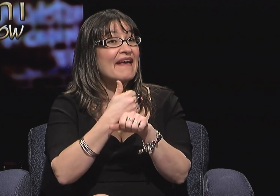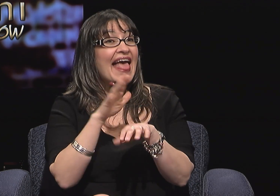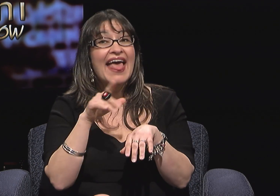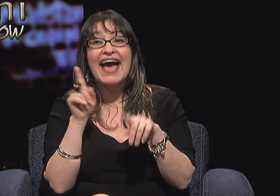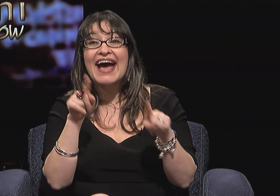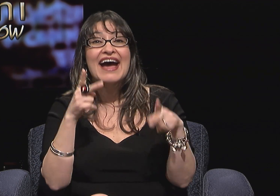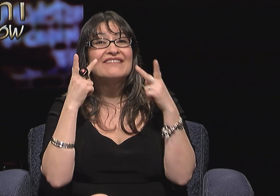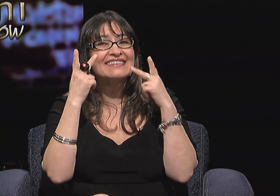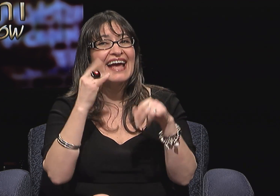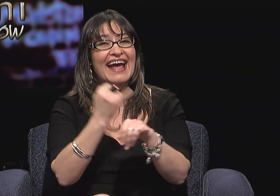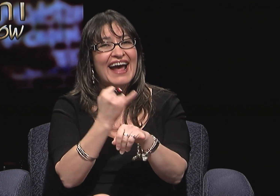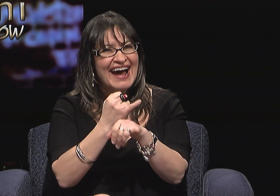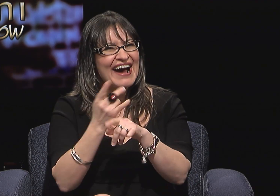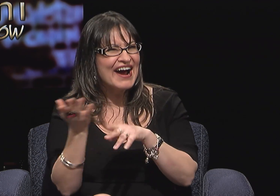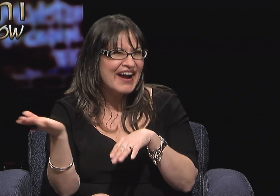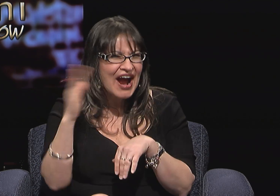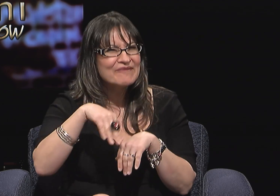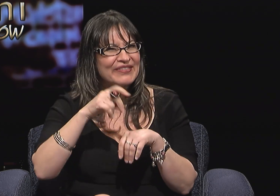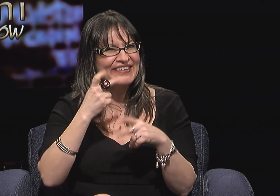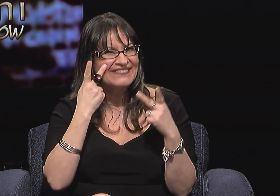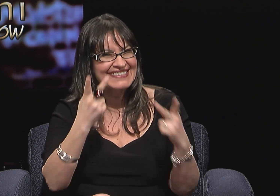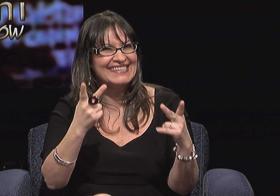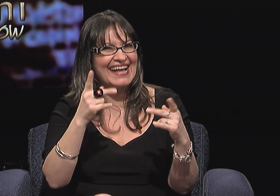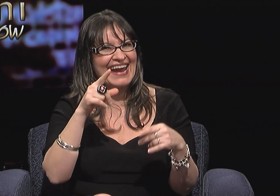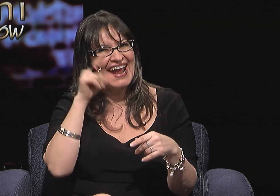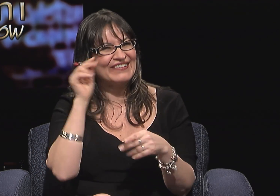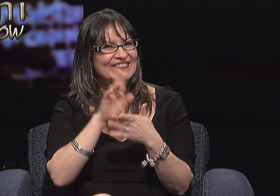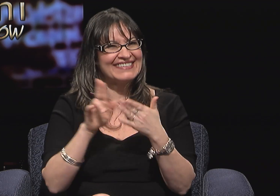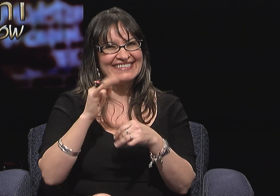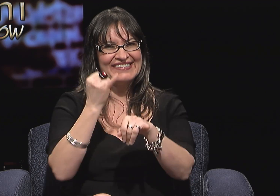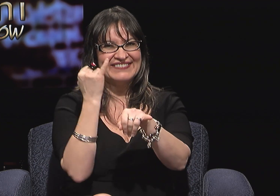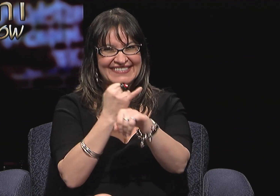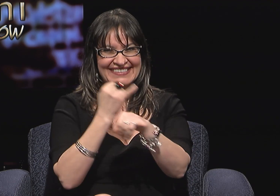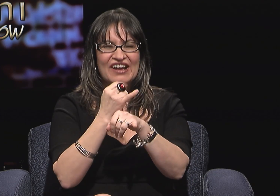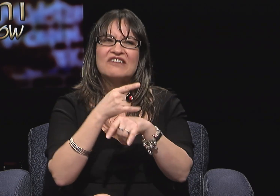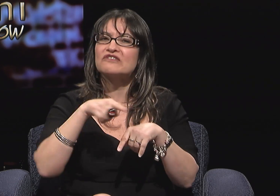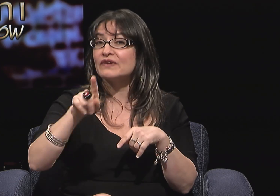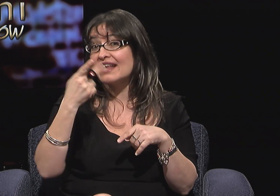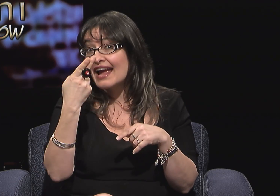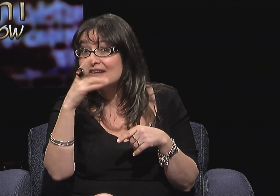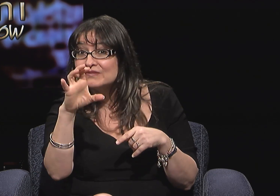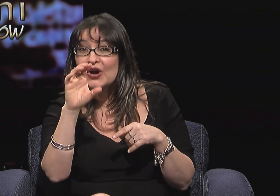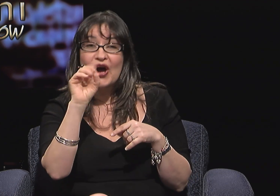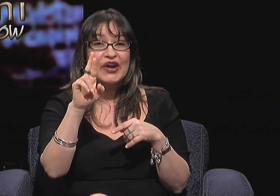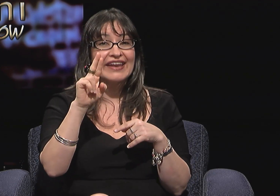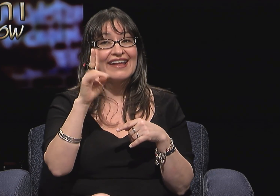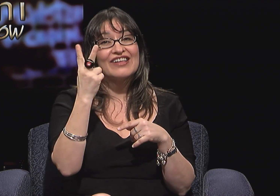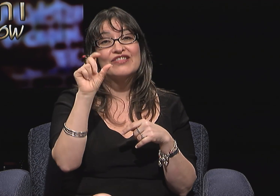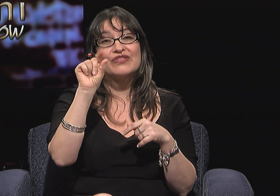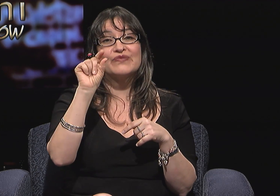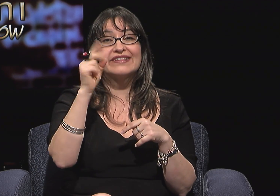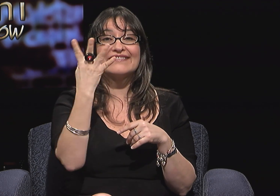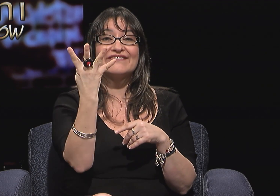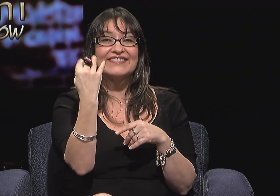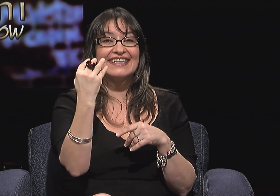and haven't visited campus for quite a while, I encourage you to take some time to come and visit our new buildings during Homecoming weekend or in 2014